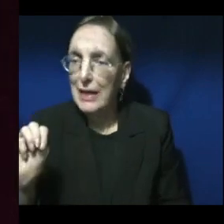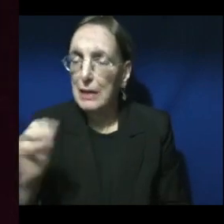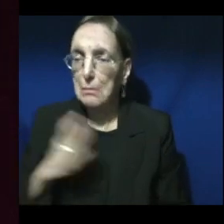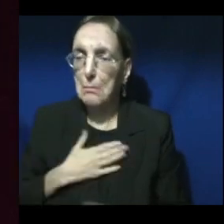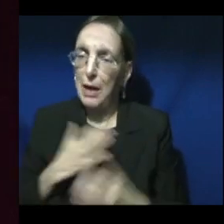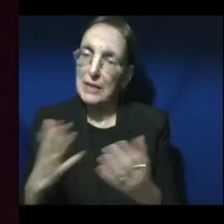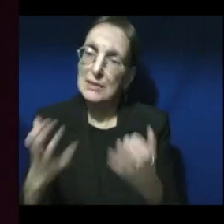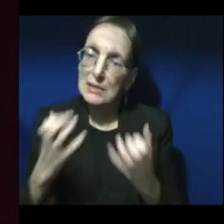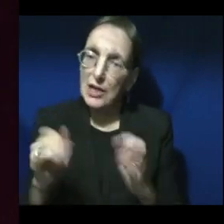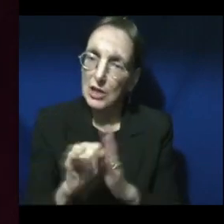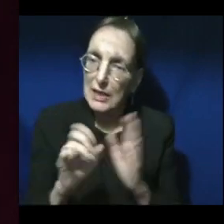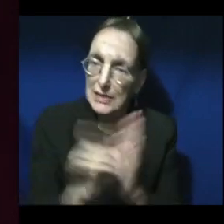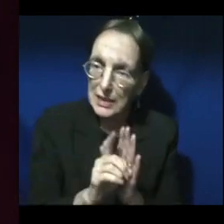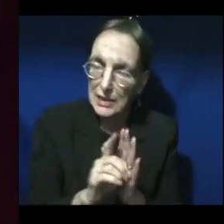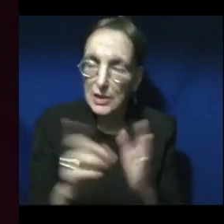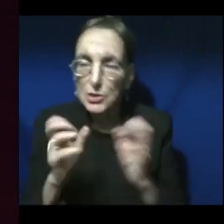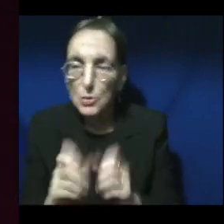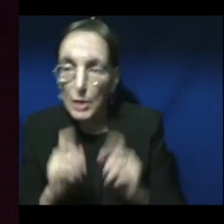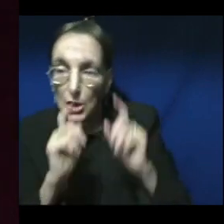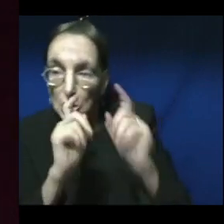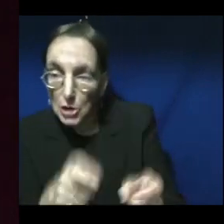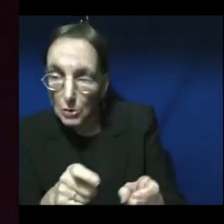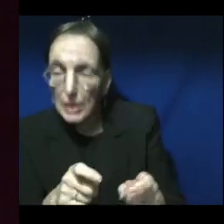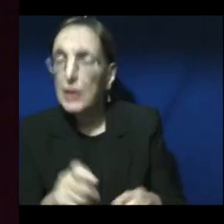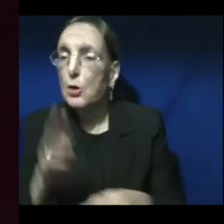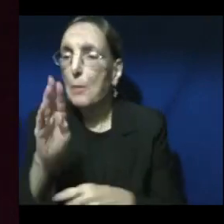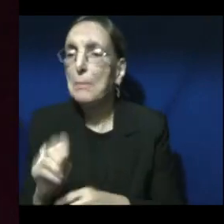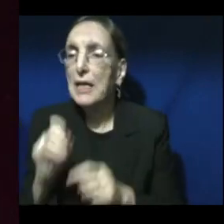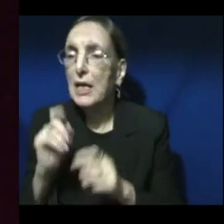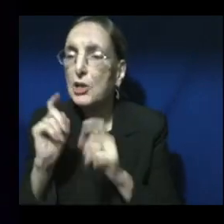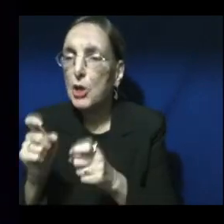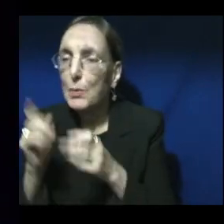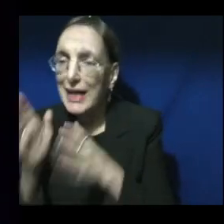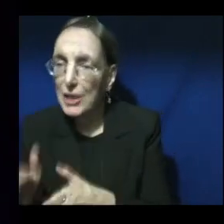donator? Do you want to support a cause? You want to be a supporter? Taking those actions is great,